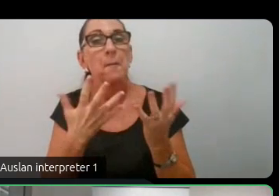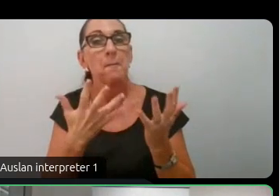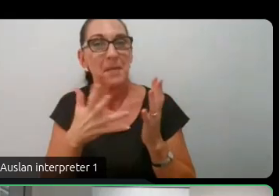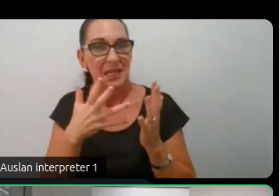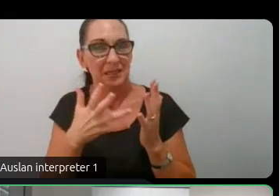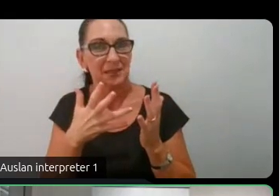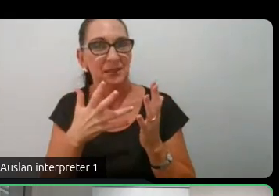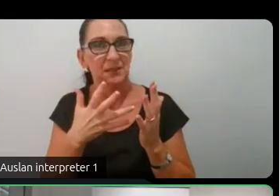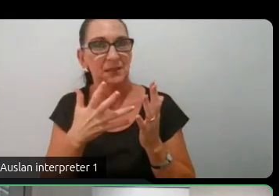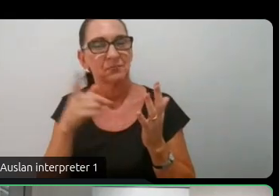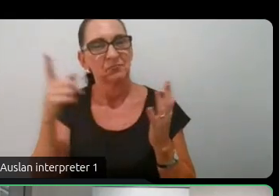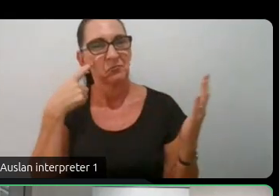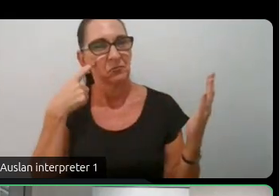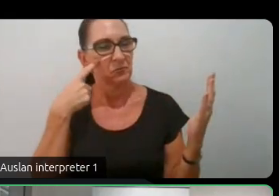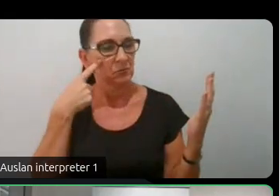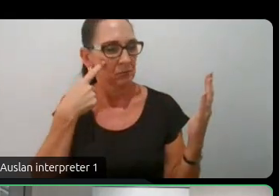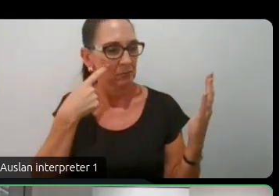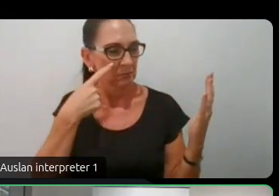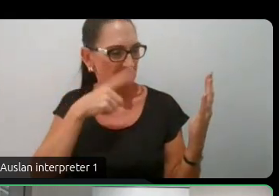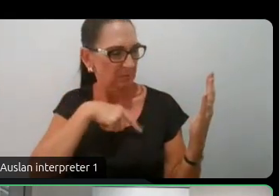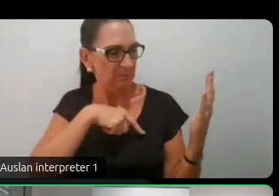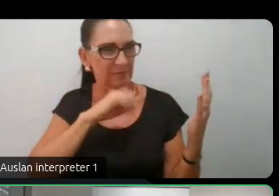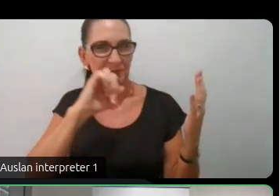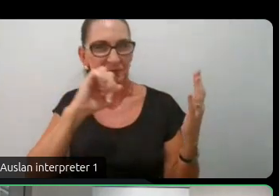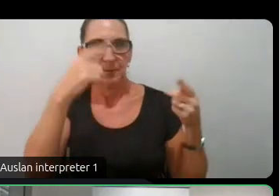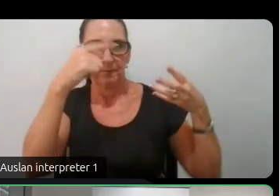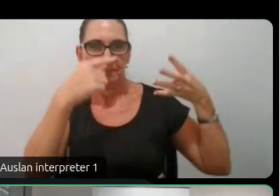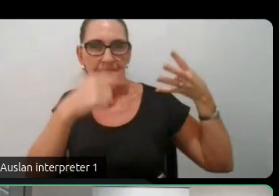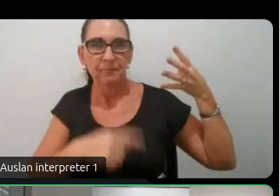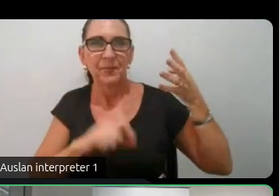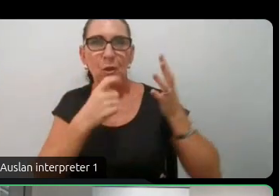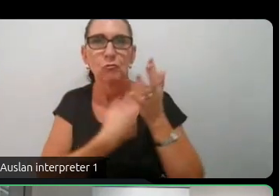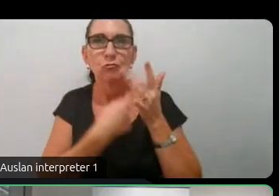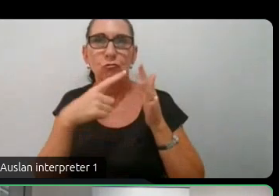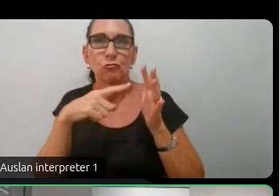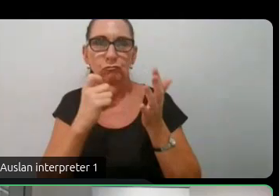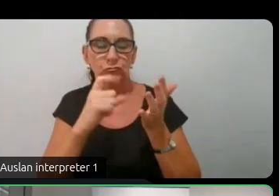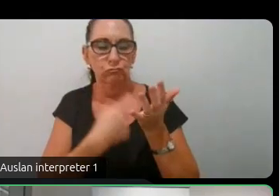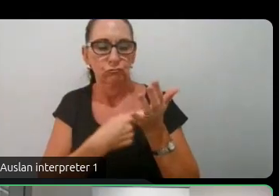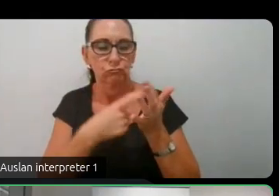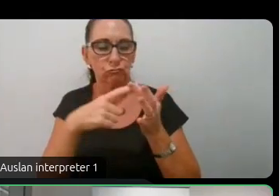um they'll have a look at the specific criteria if that be um for example um if you're trying to get